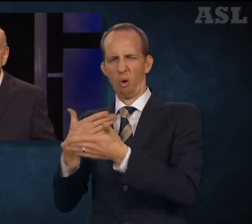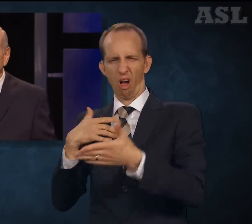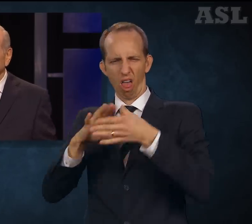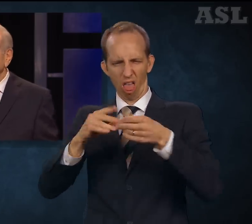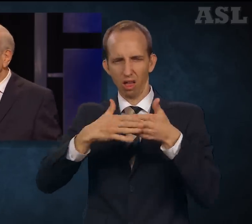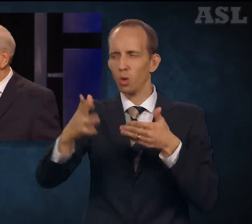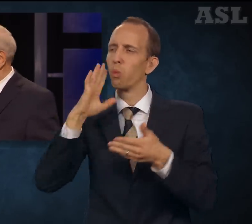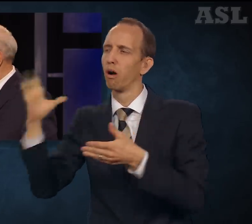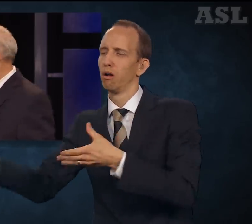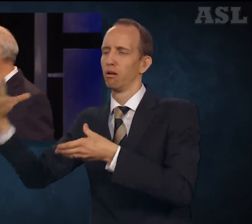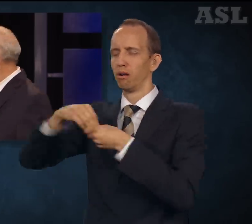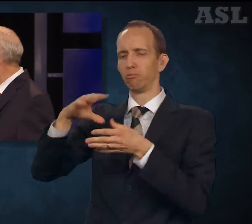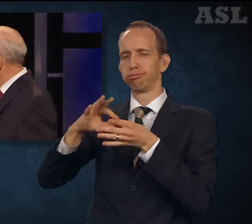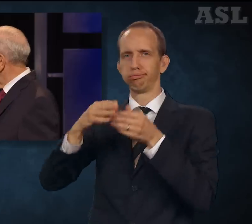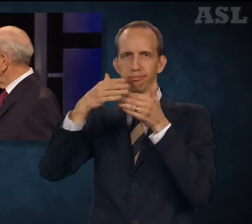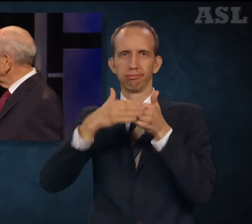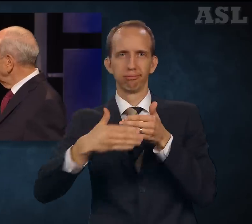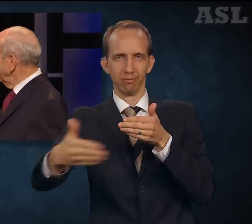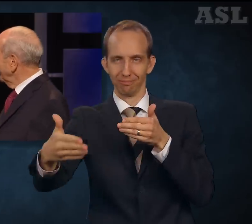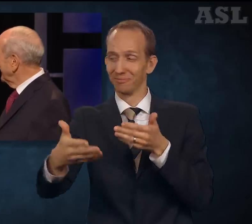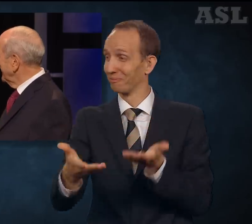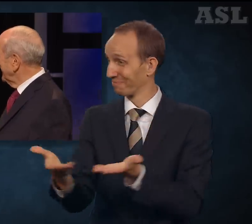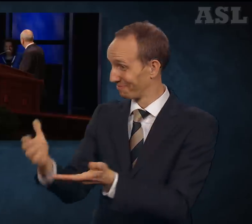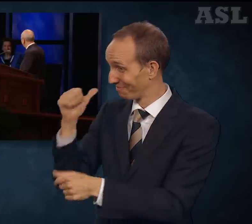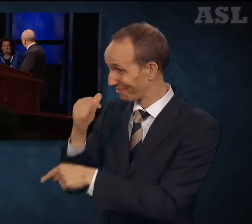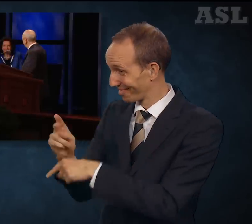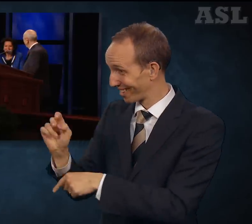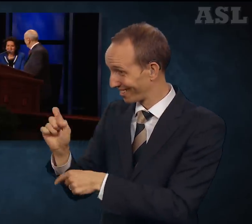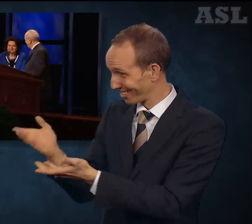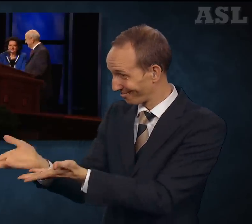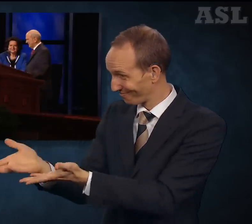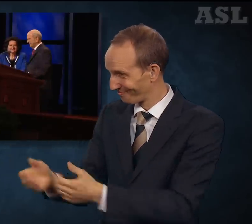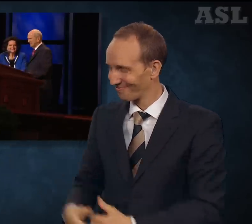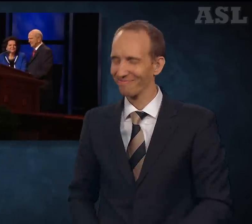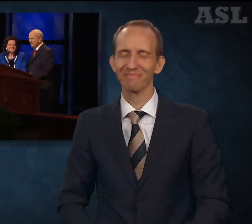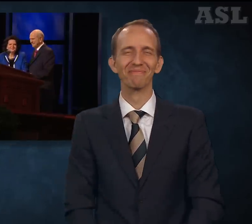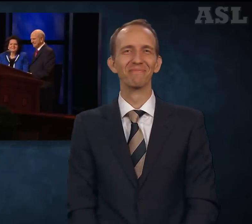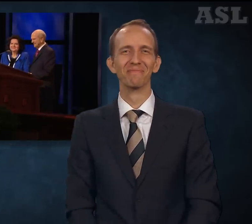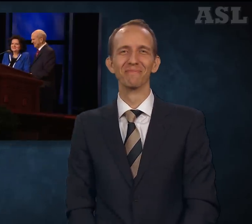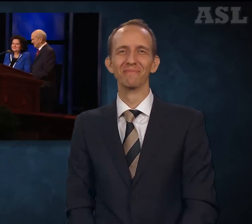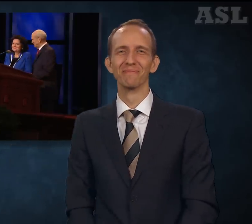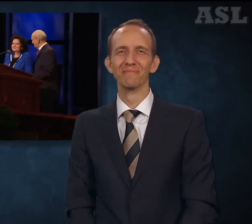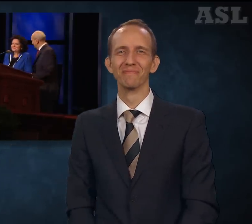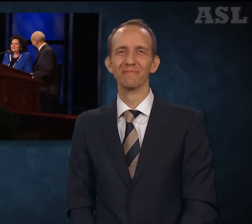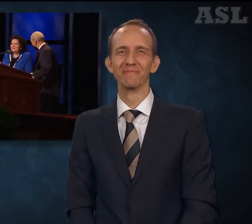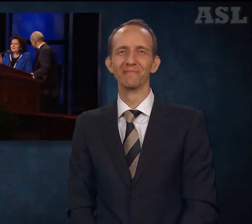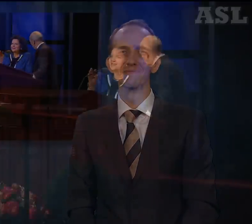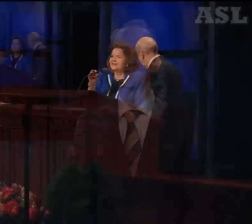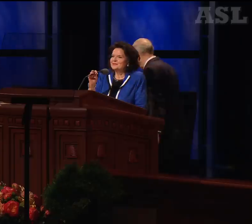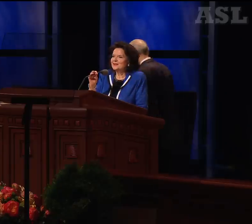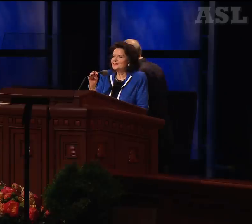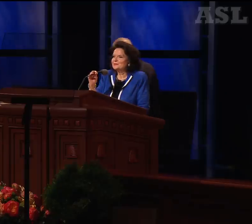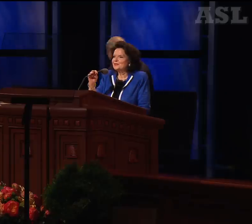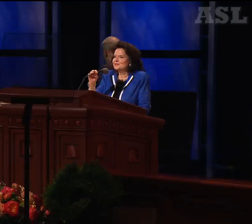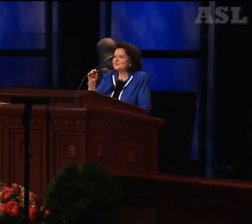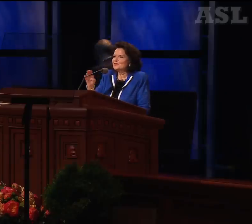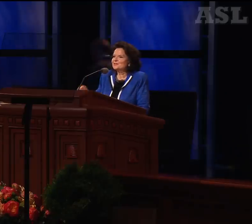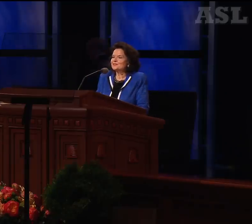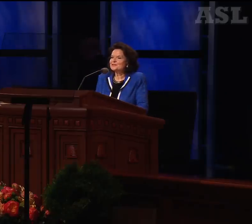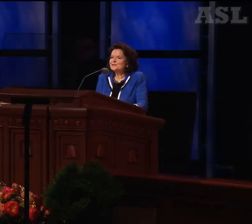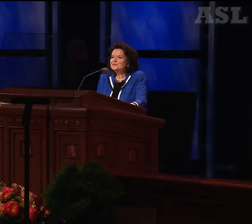MESSAGE.